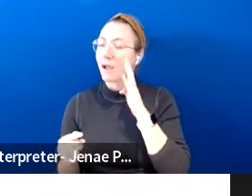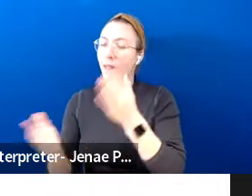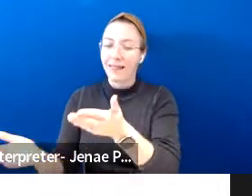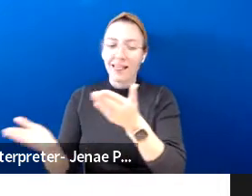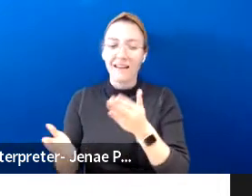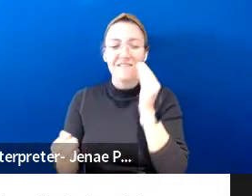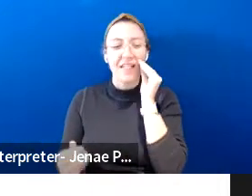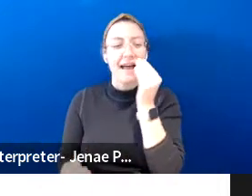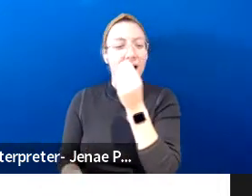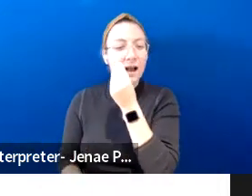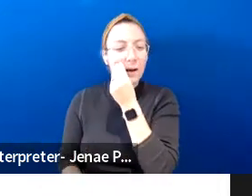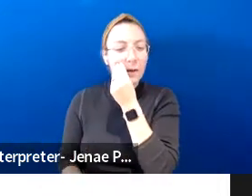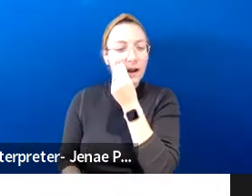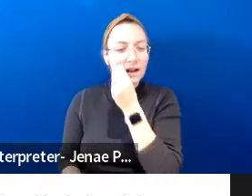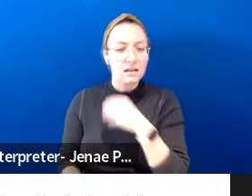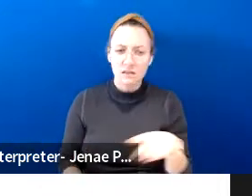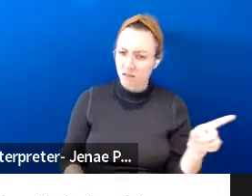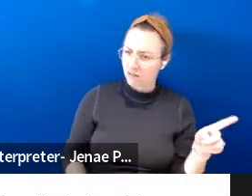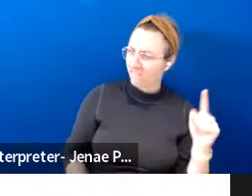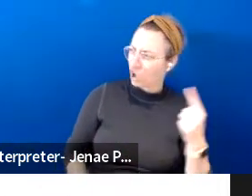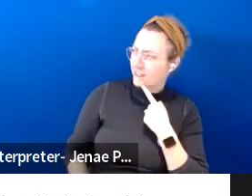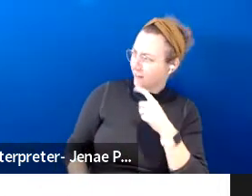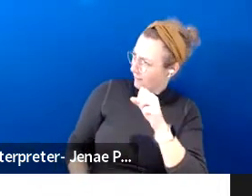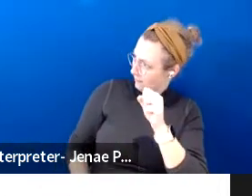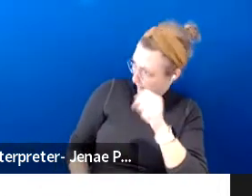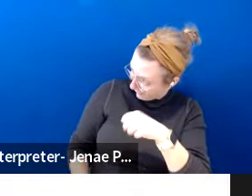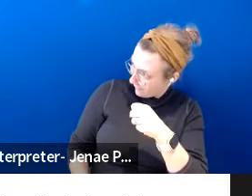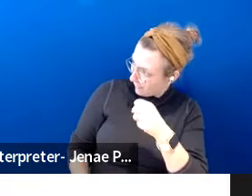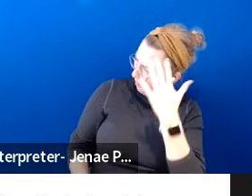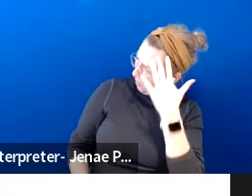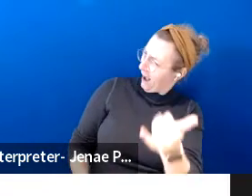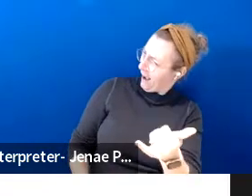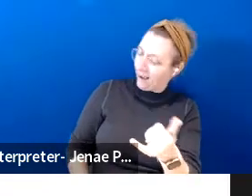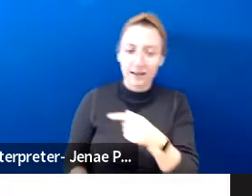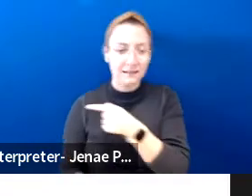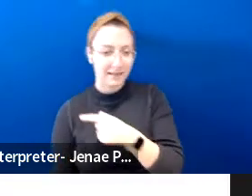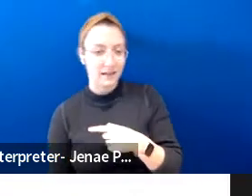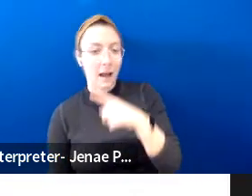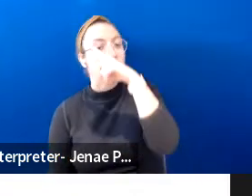And the first one says, Yes, why? And then the second one says, Because I'm planting flowers.